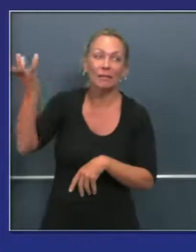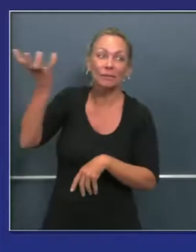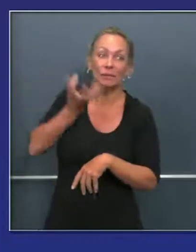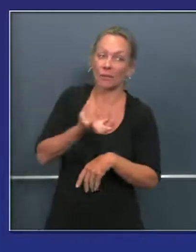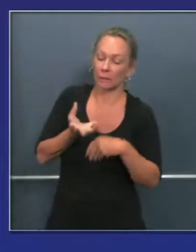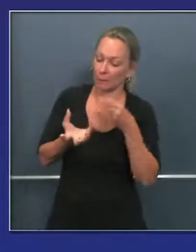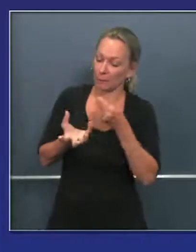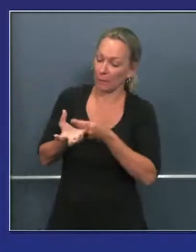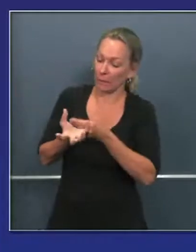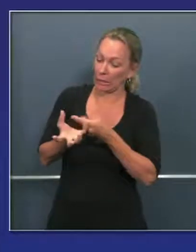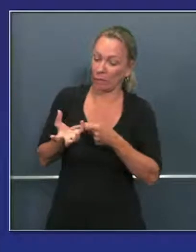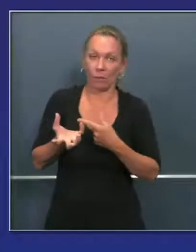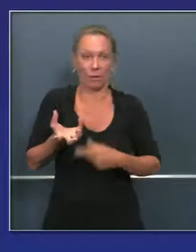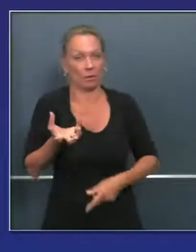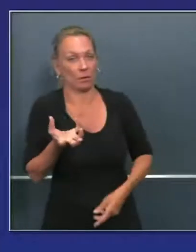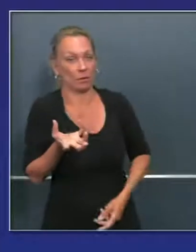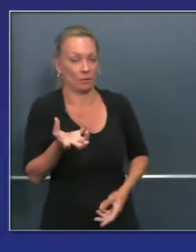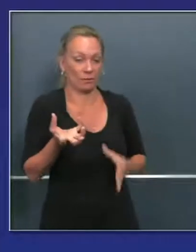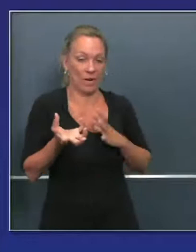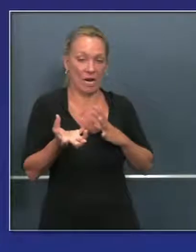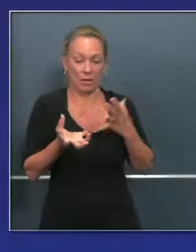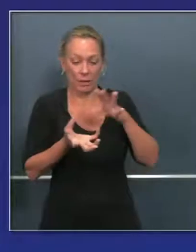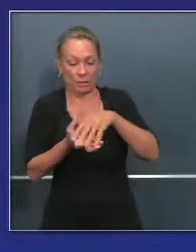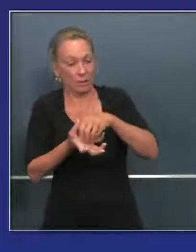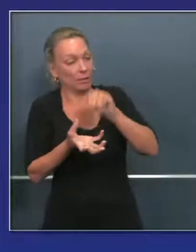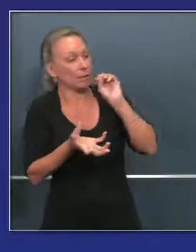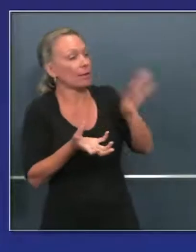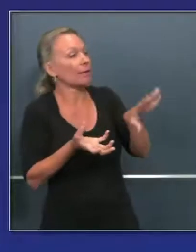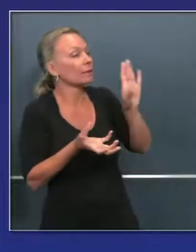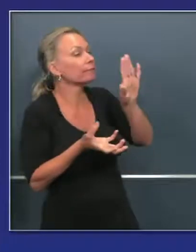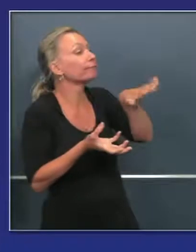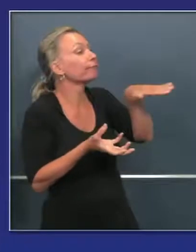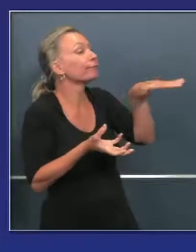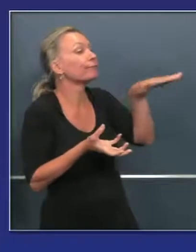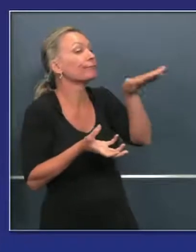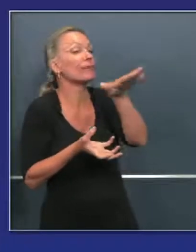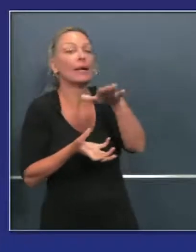to just encourage my our partners and there have been incredible partners up and down the state of